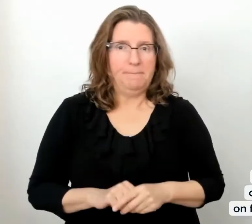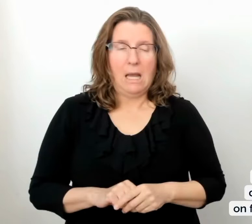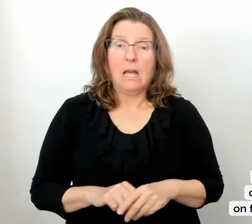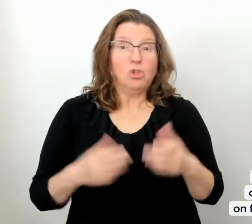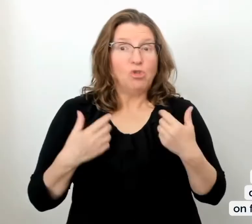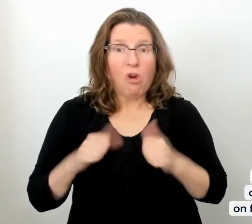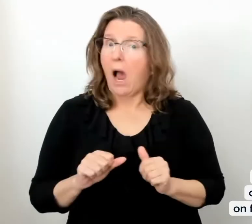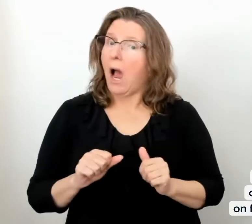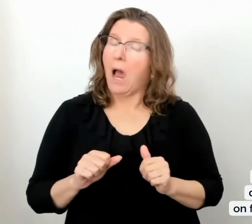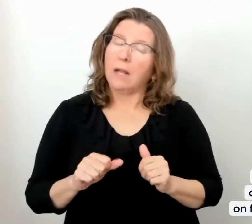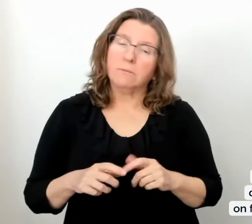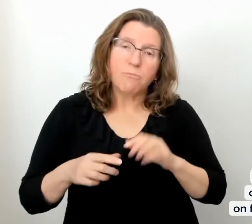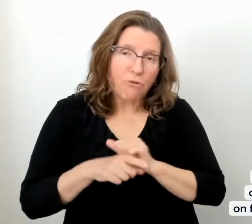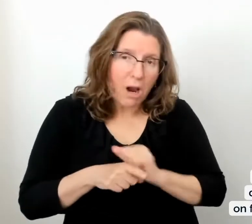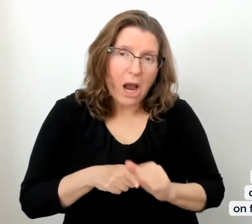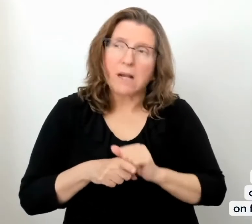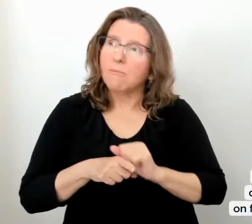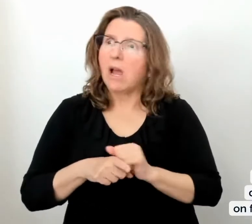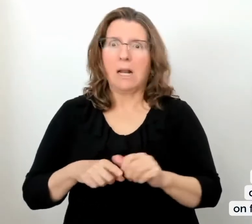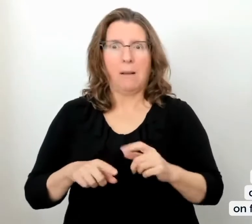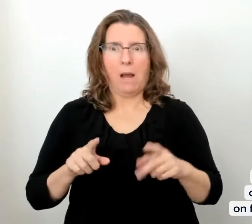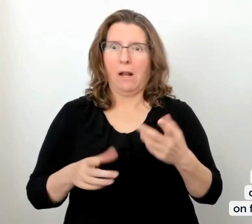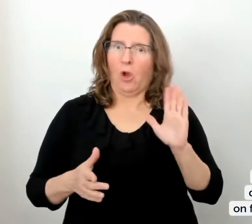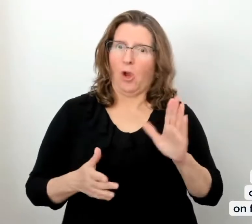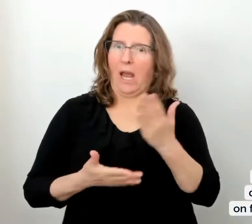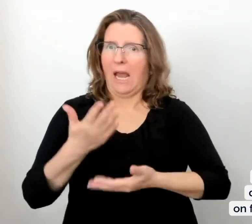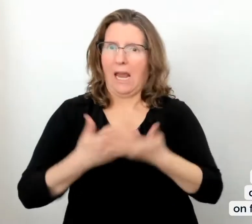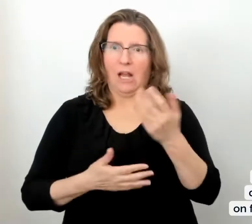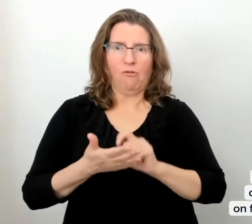Her work is not very legible. She tried! She practiced to get better.